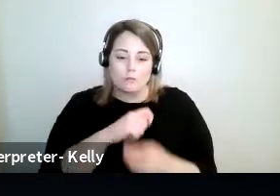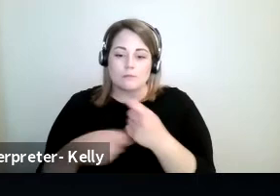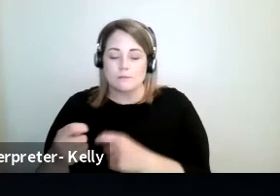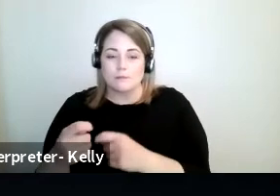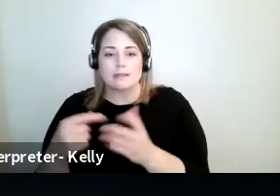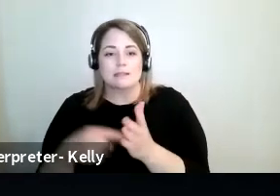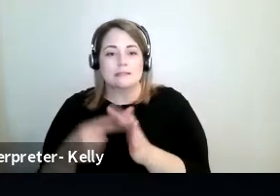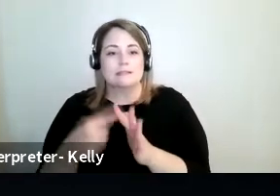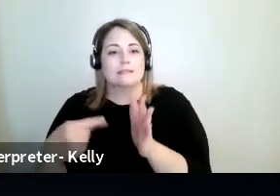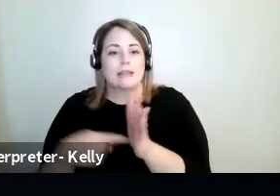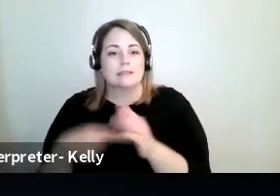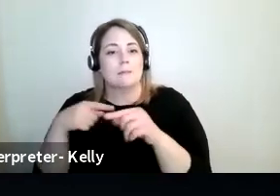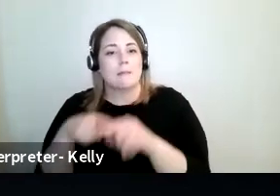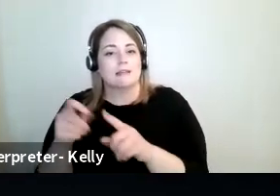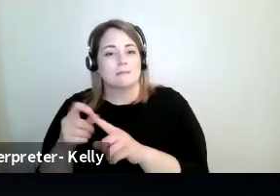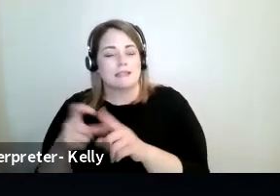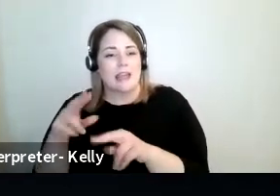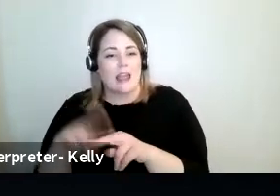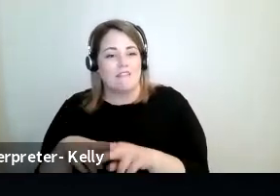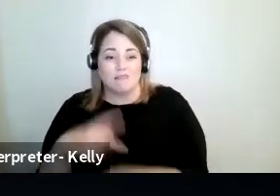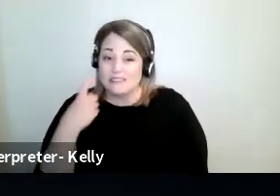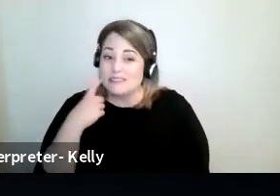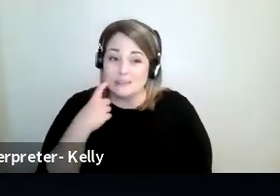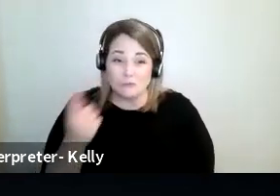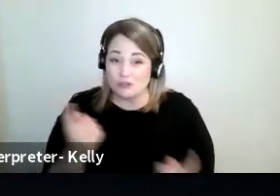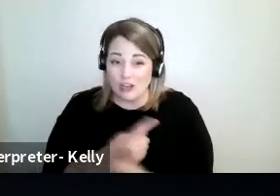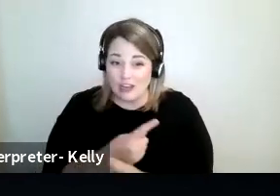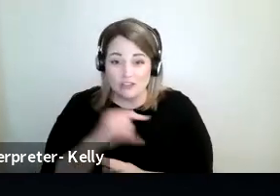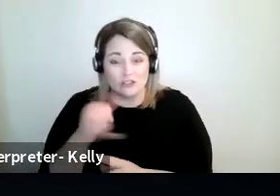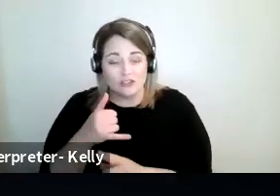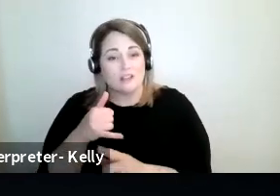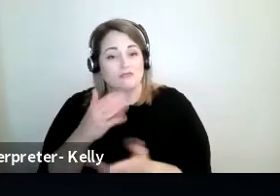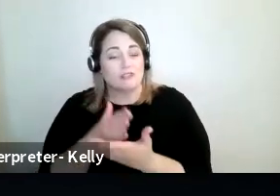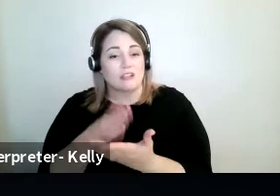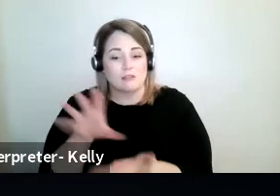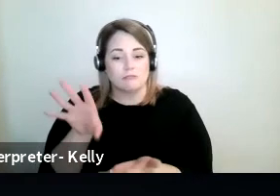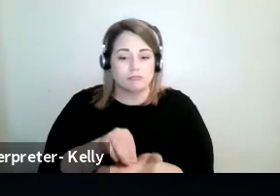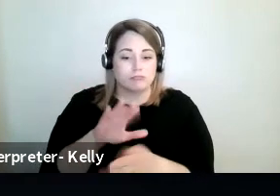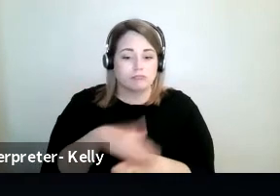a simple change that requires some additional software installed but the photocopier vendors